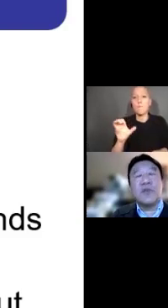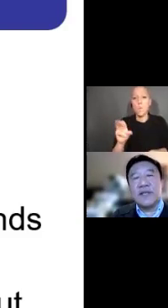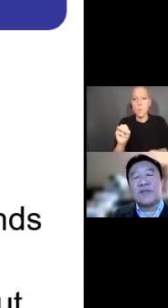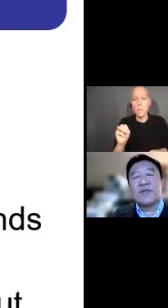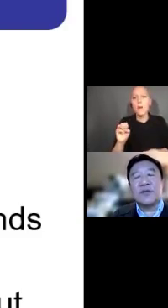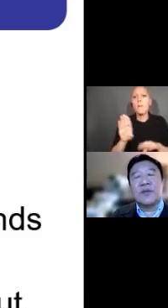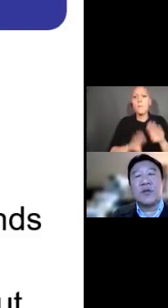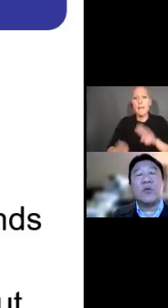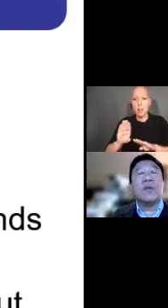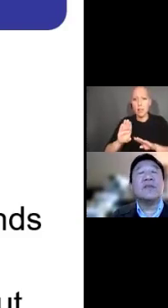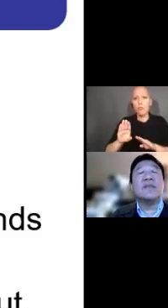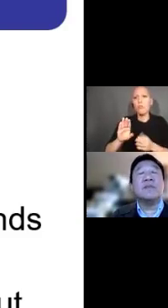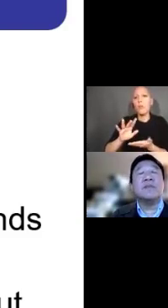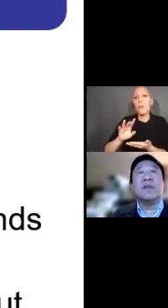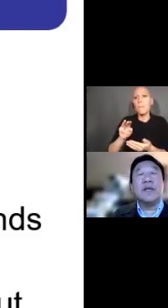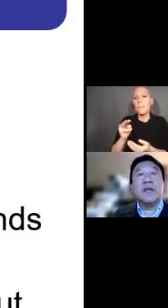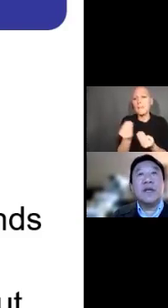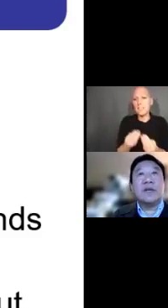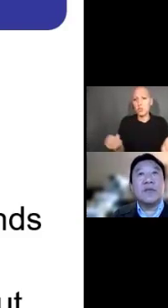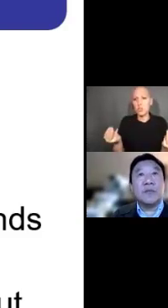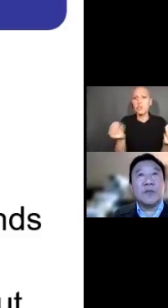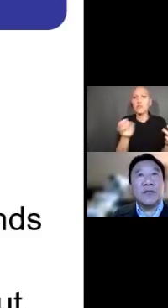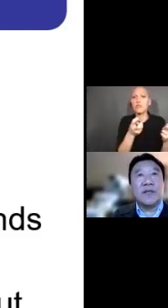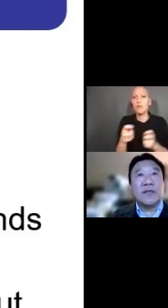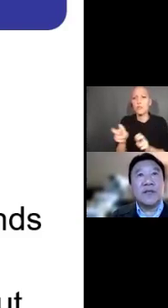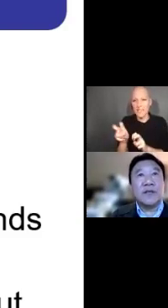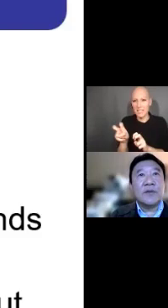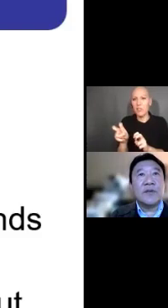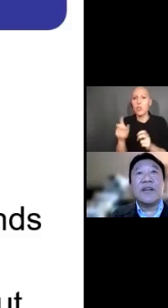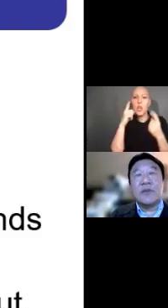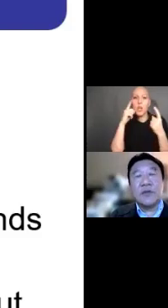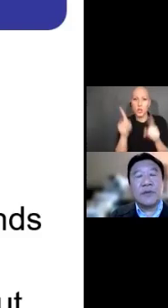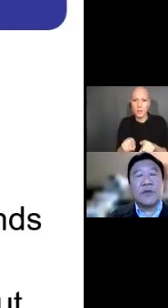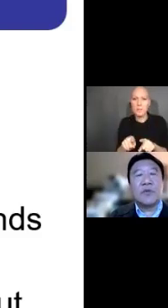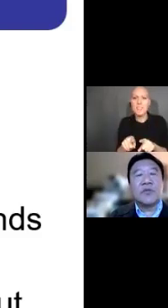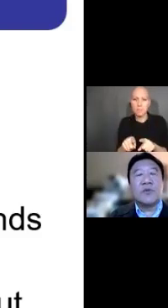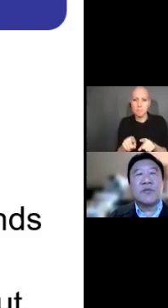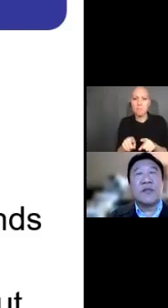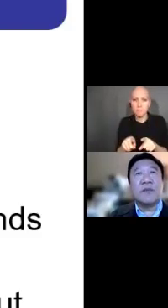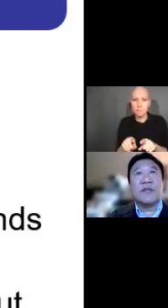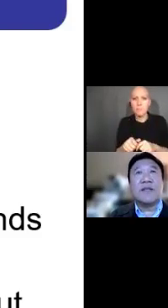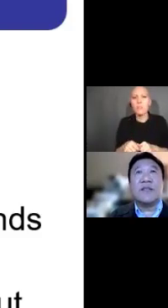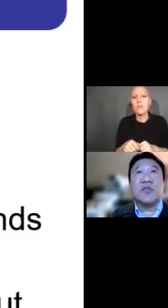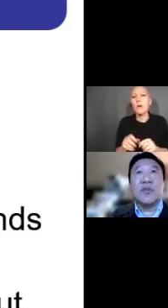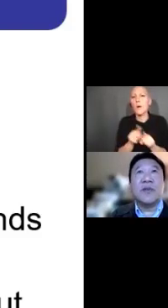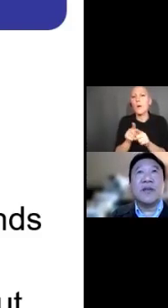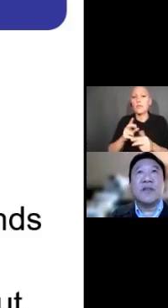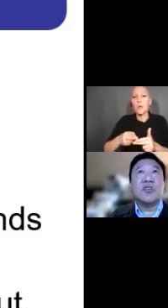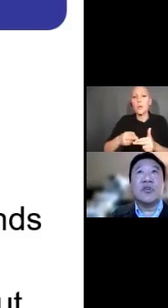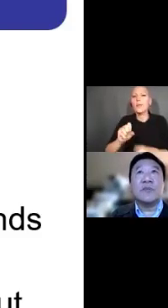Transfer Agreement, or the Simple Letter Agreement, which was basically streamline the terms